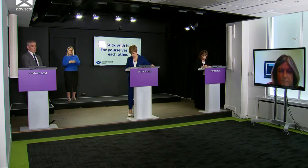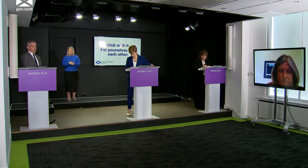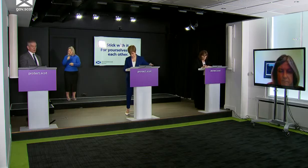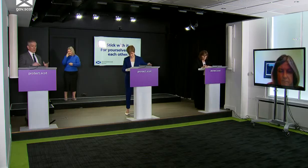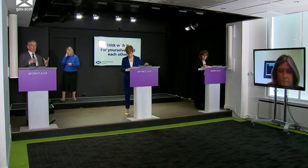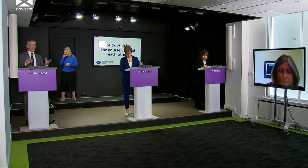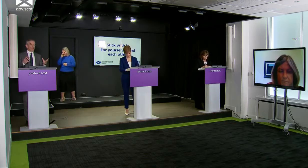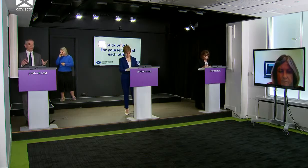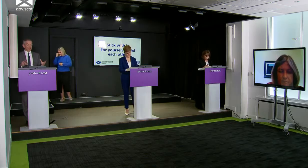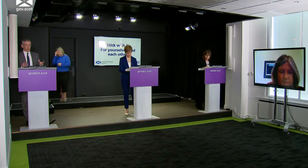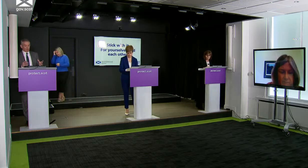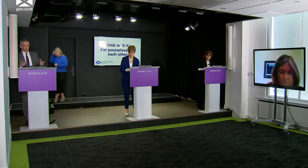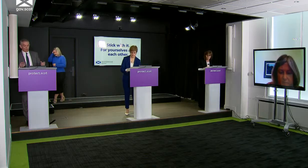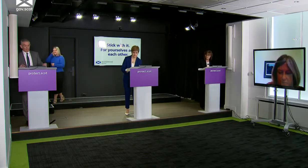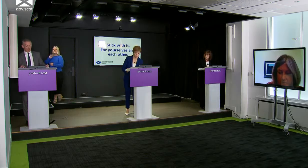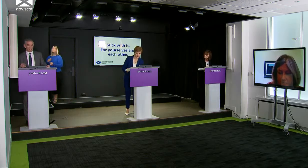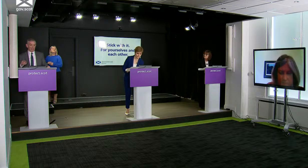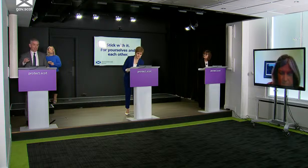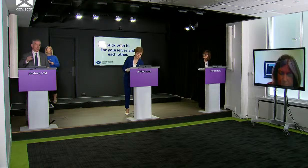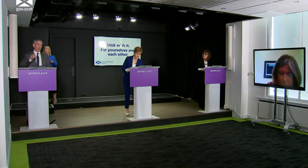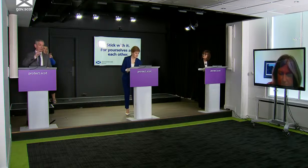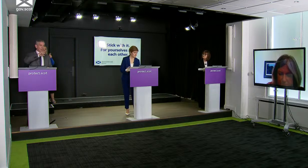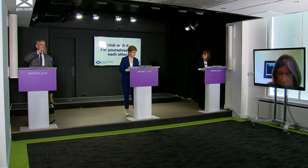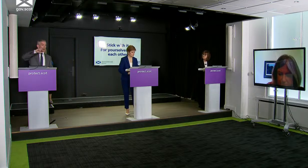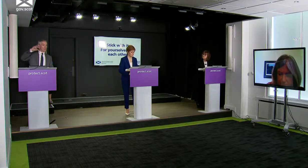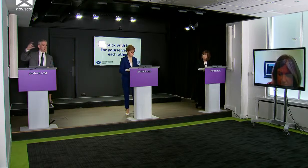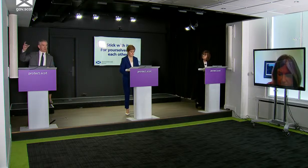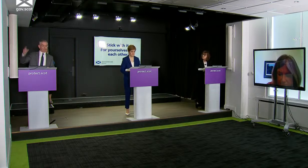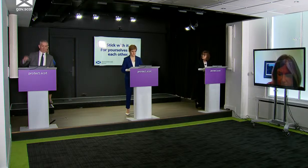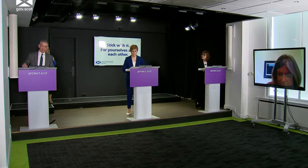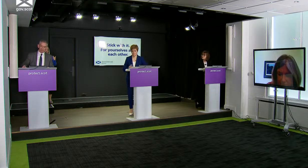When we look at the Glasgow figures, what we are looking at is the rate of increase in particular